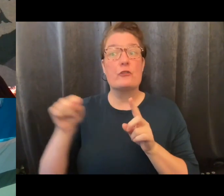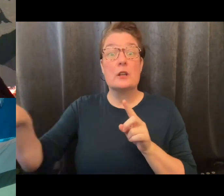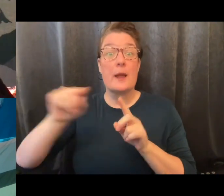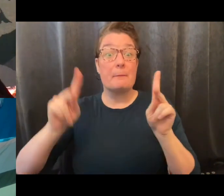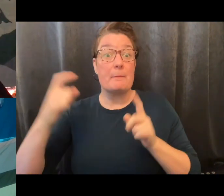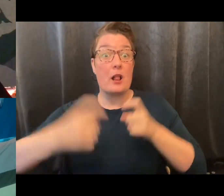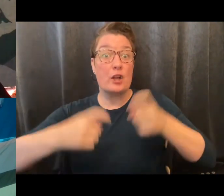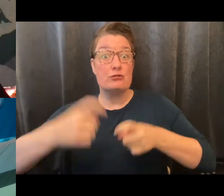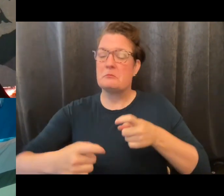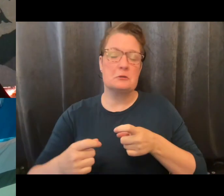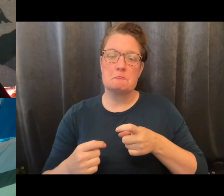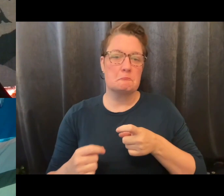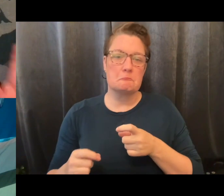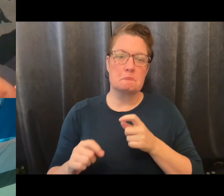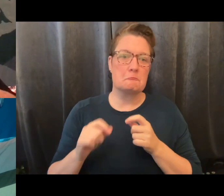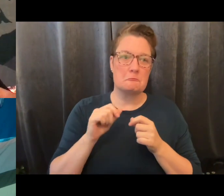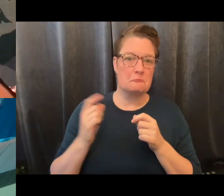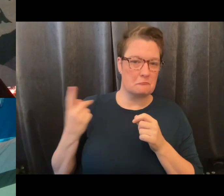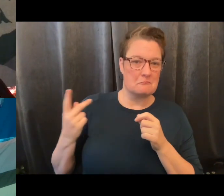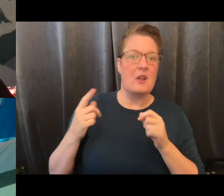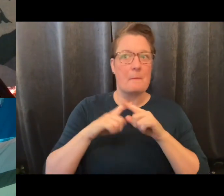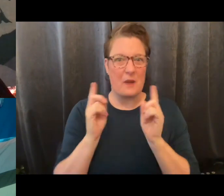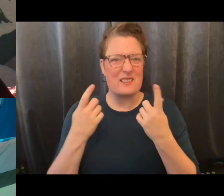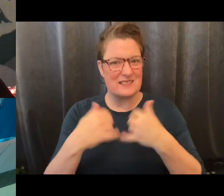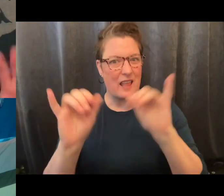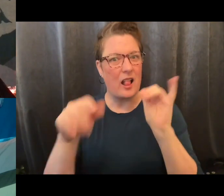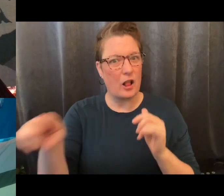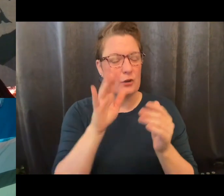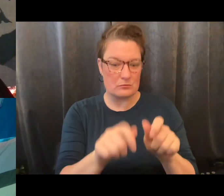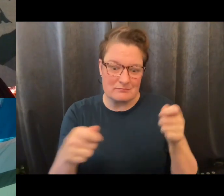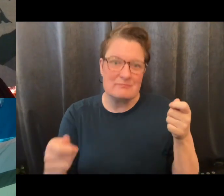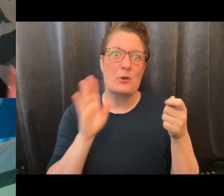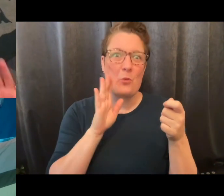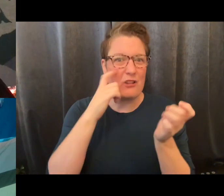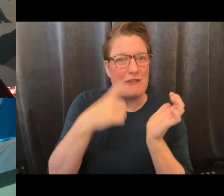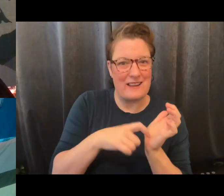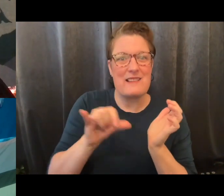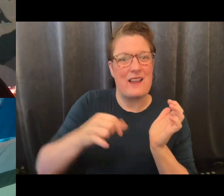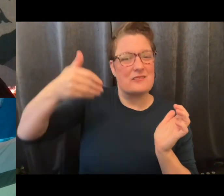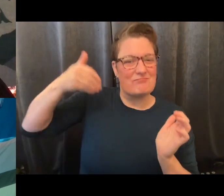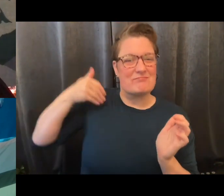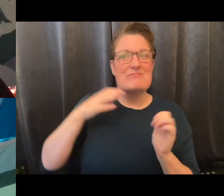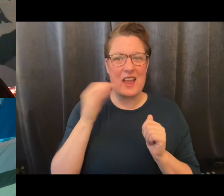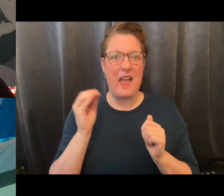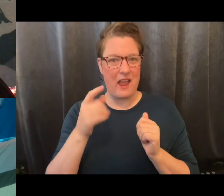we've had in the past, but it'll still be recognizable if you've been using it, and useful if you've never used it before.